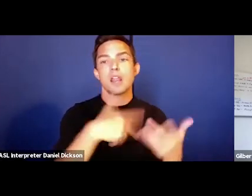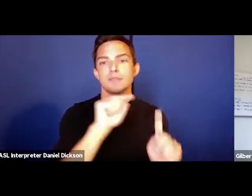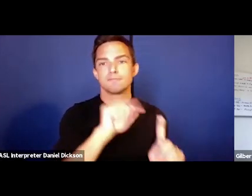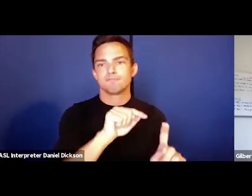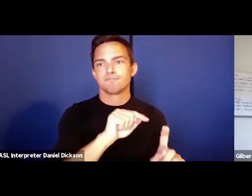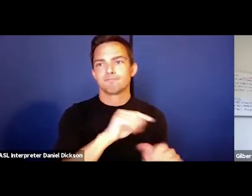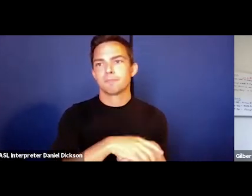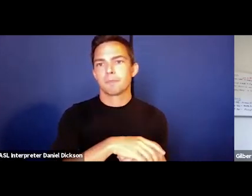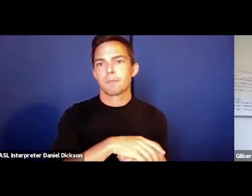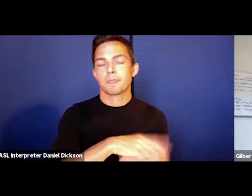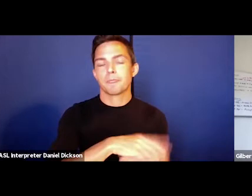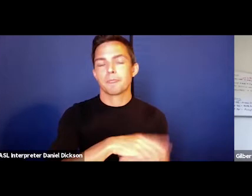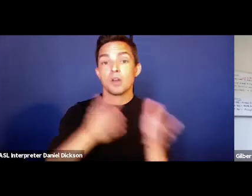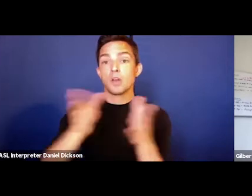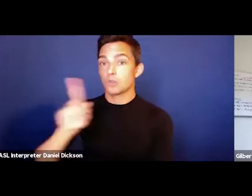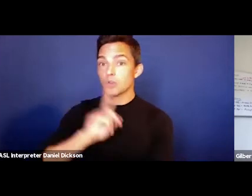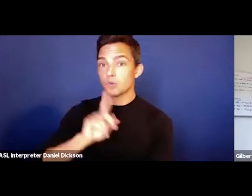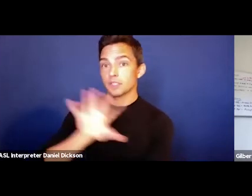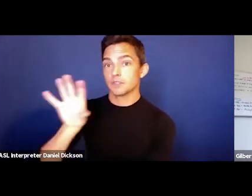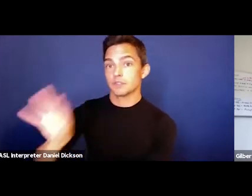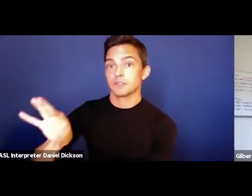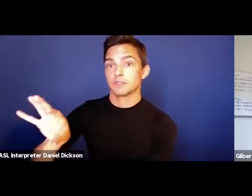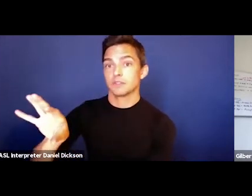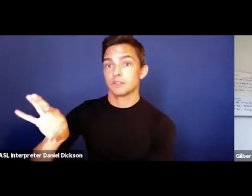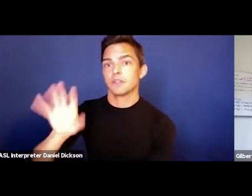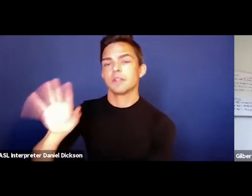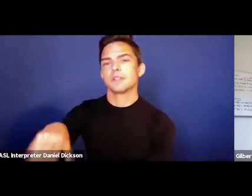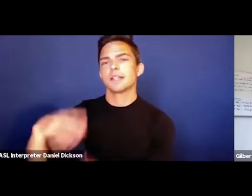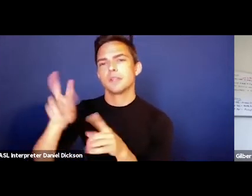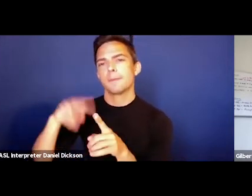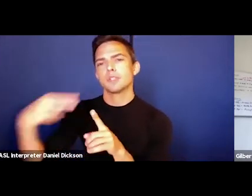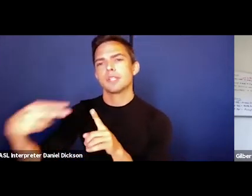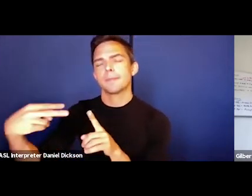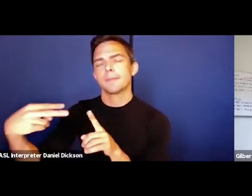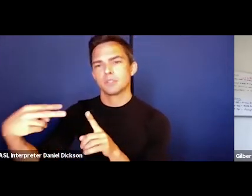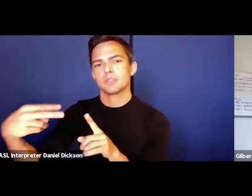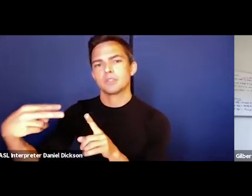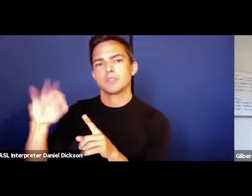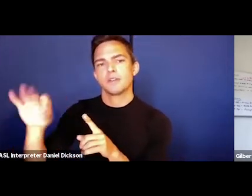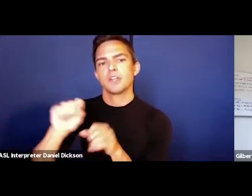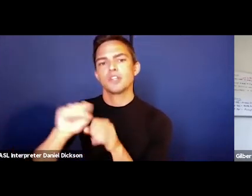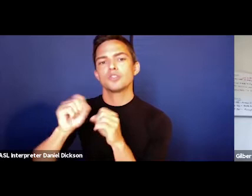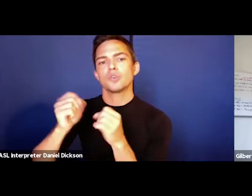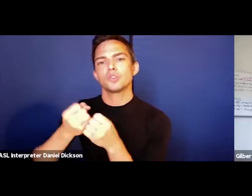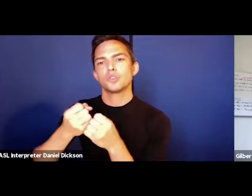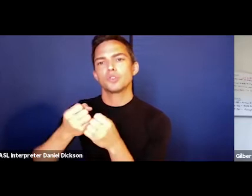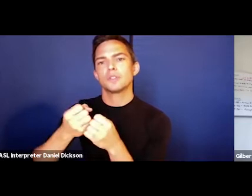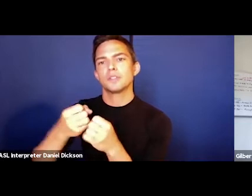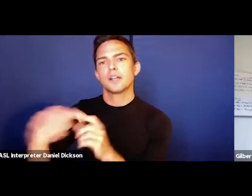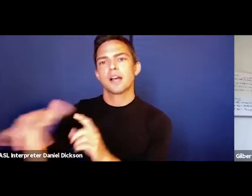Loneliness, on the other hand, is the perception of social isolation or the subjective feeling